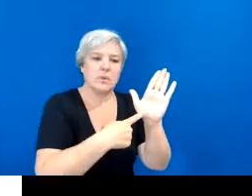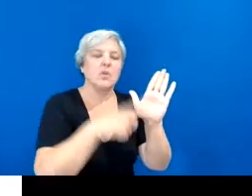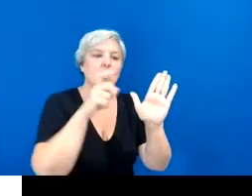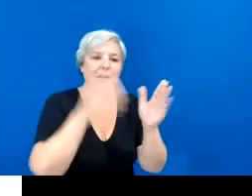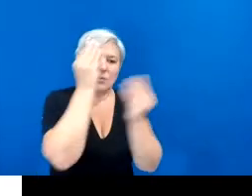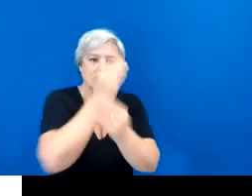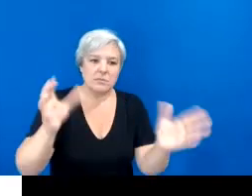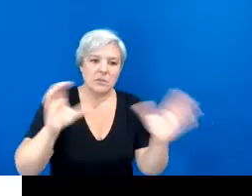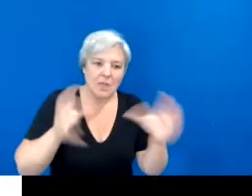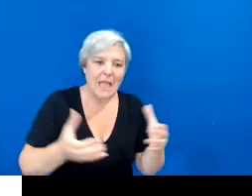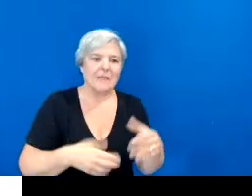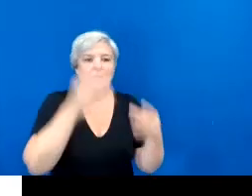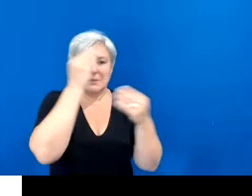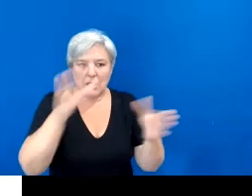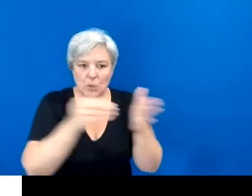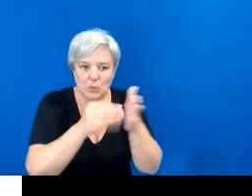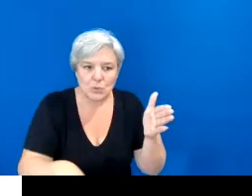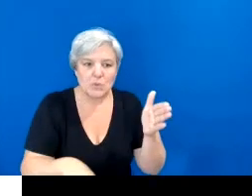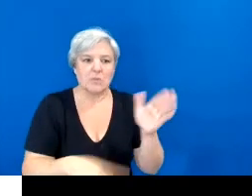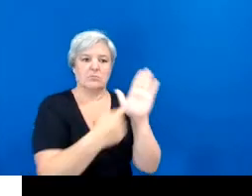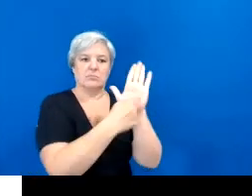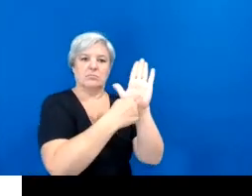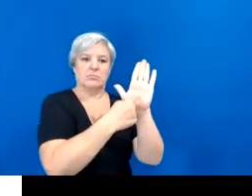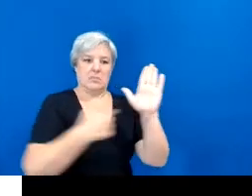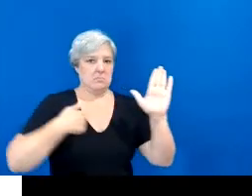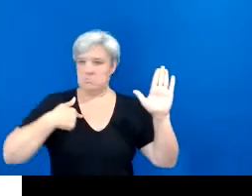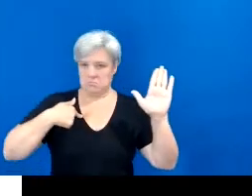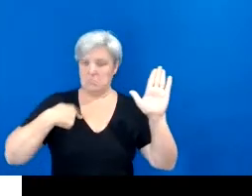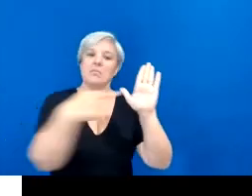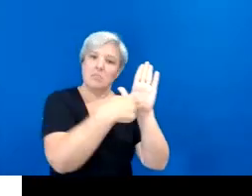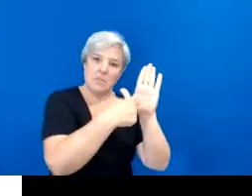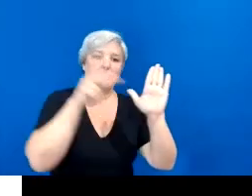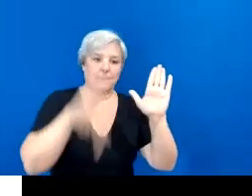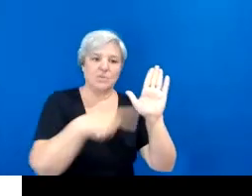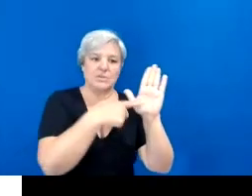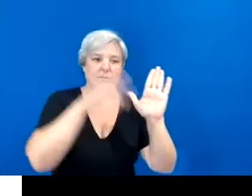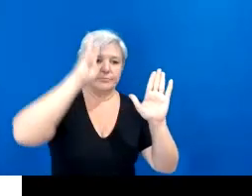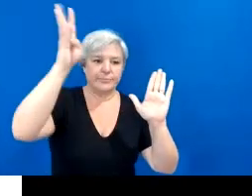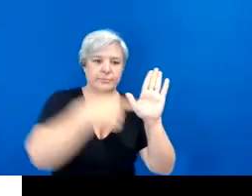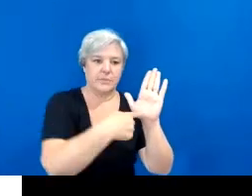that stands for the author, The CC SA stands for share alike.